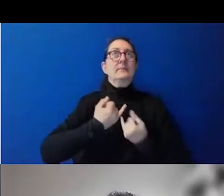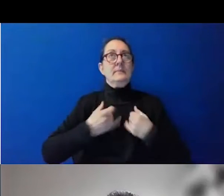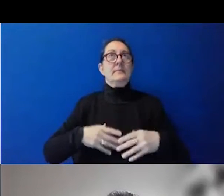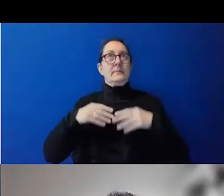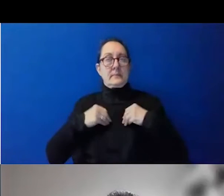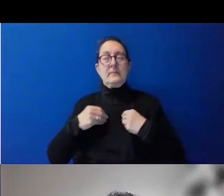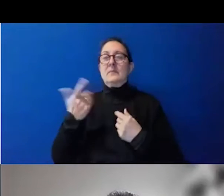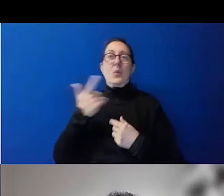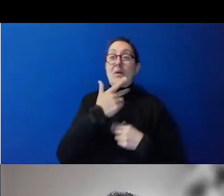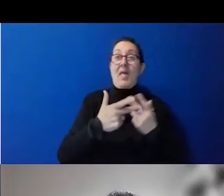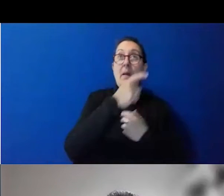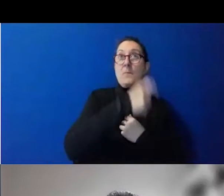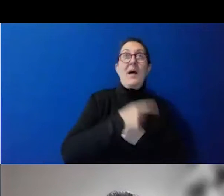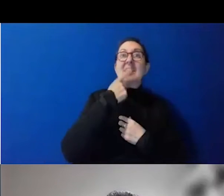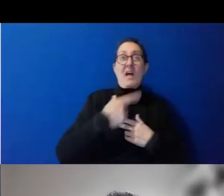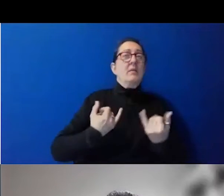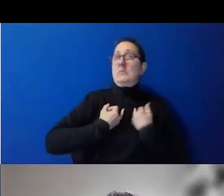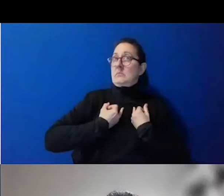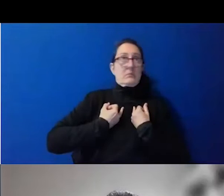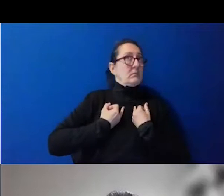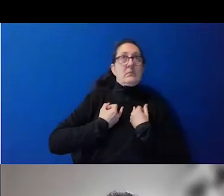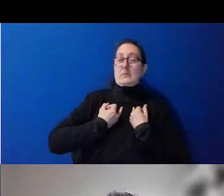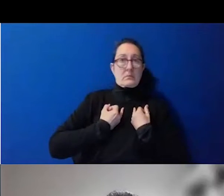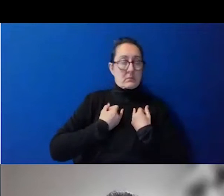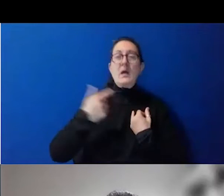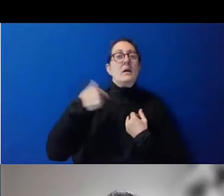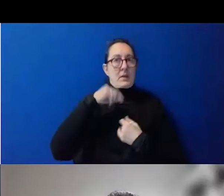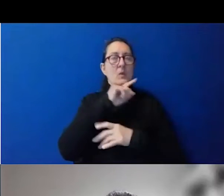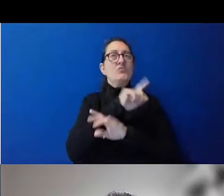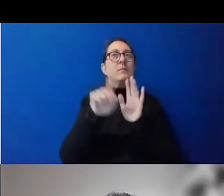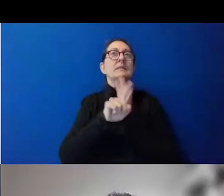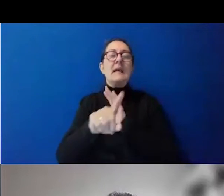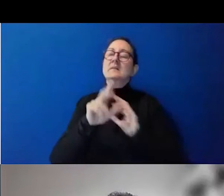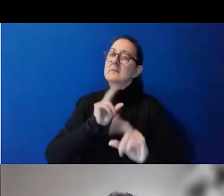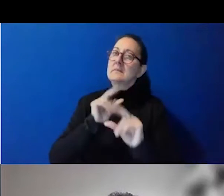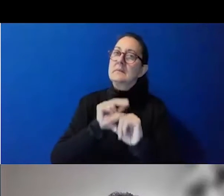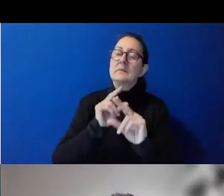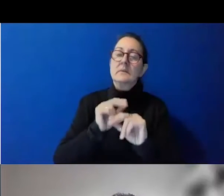in a trial or a hearing in the children's court if they go they can also go to the trial or a hearing